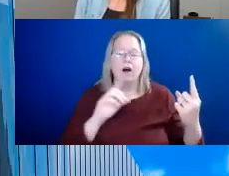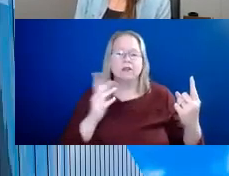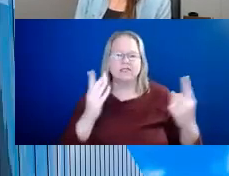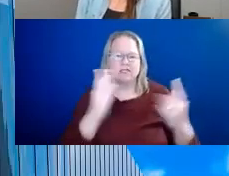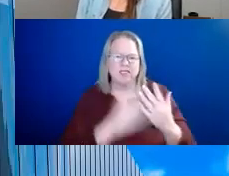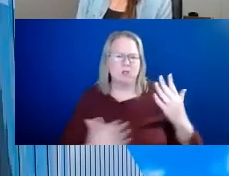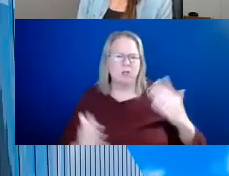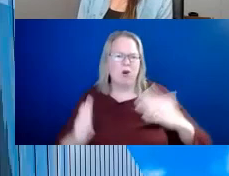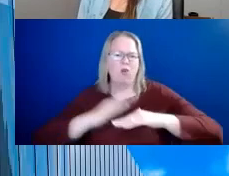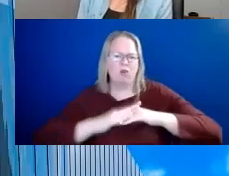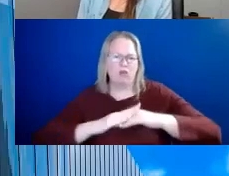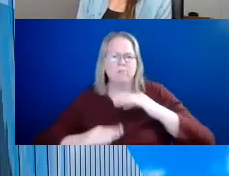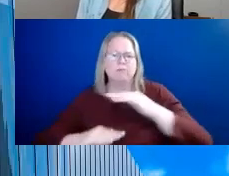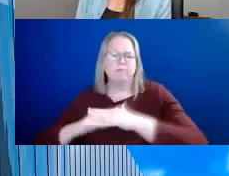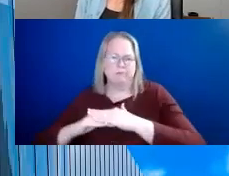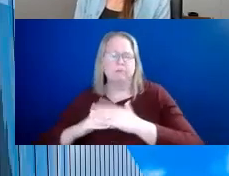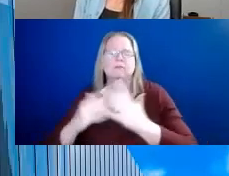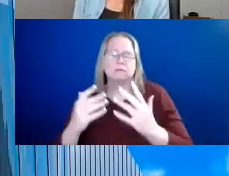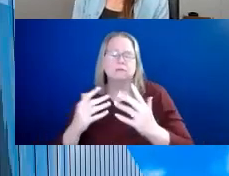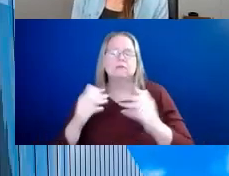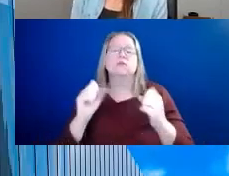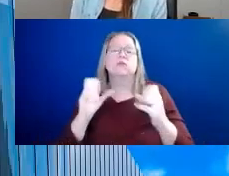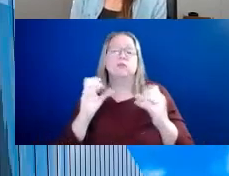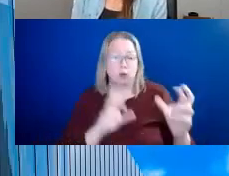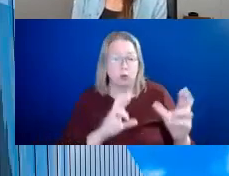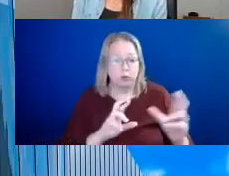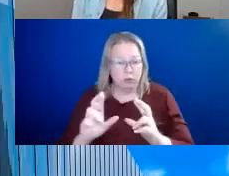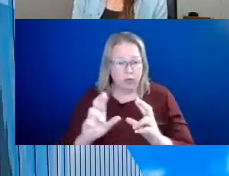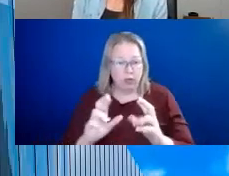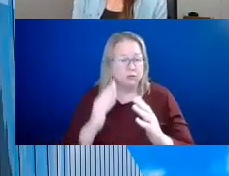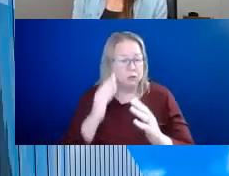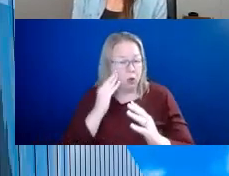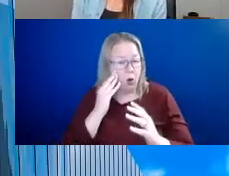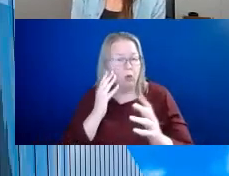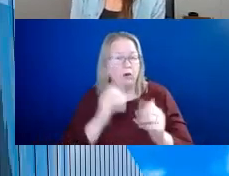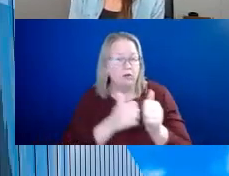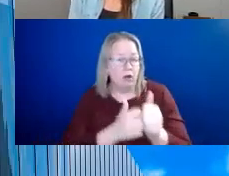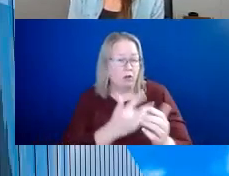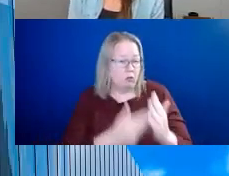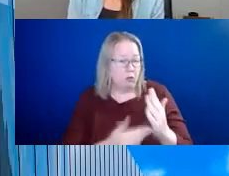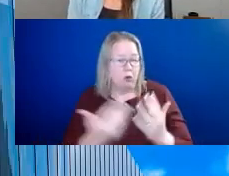12:18:25 Please be prepared 12:18:30 to follow along with both of them. The